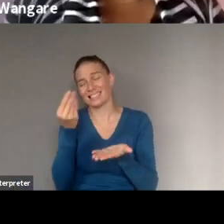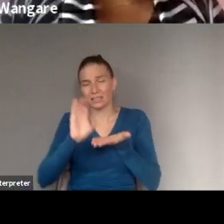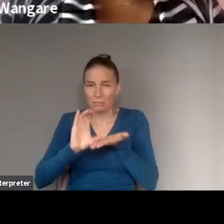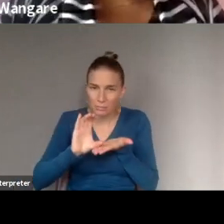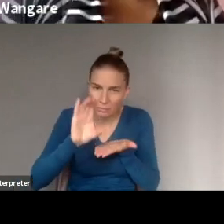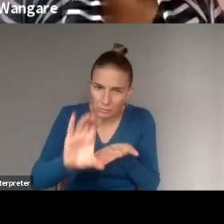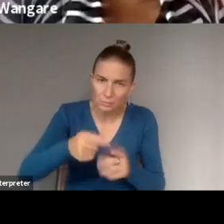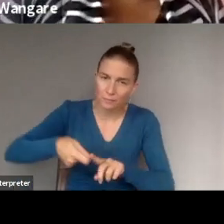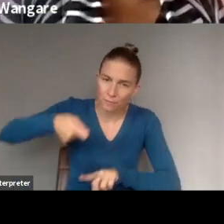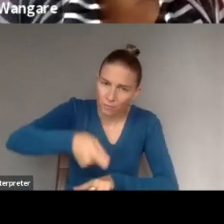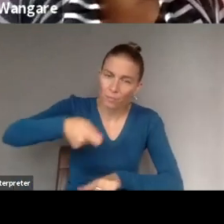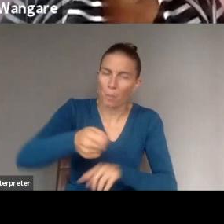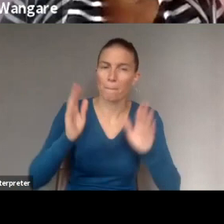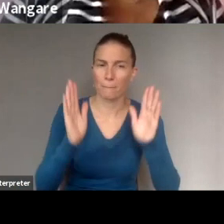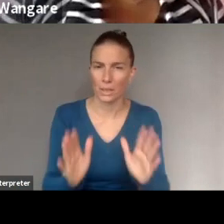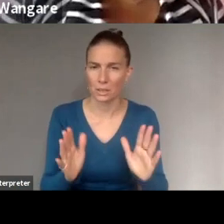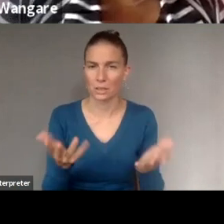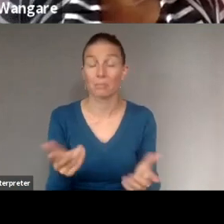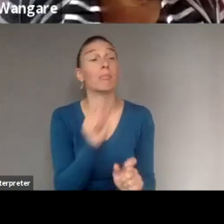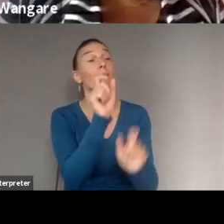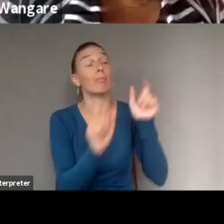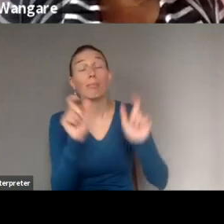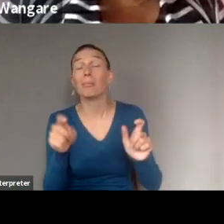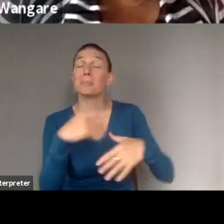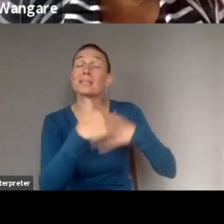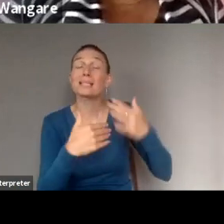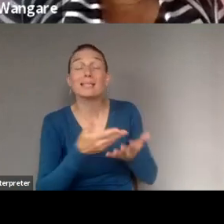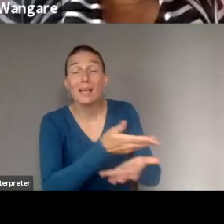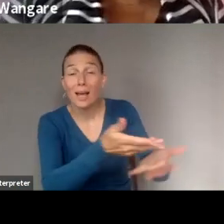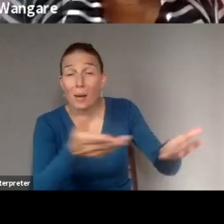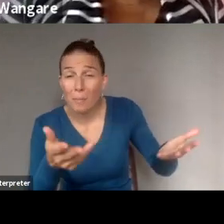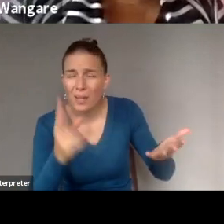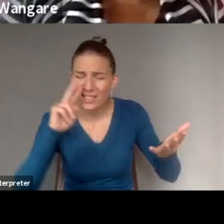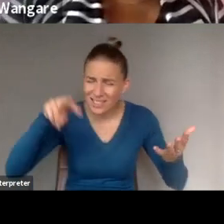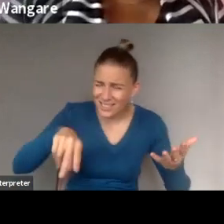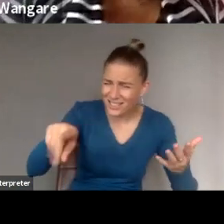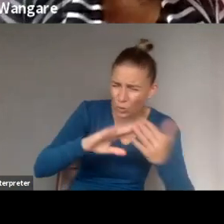and meaningful inclusions of persons with disabilities in the communities. Then number three again, very important.